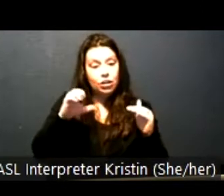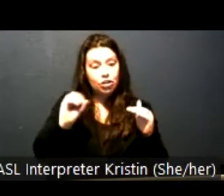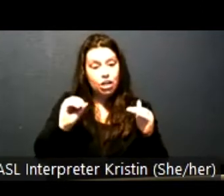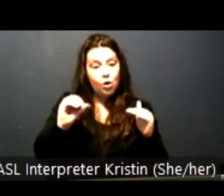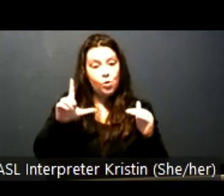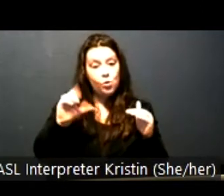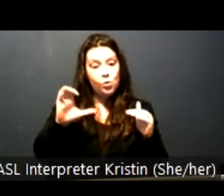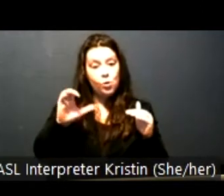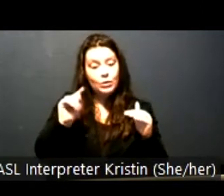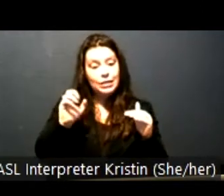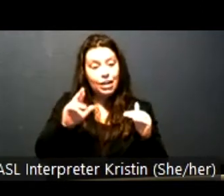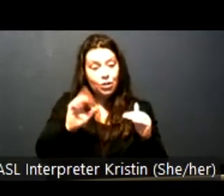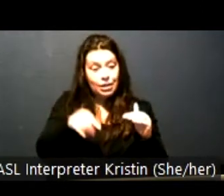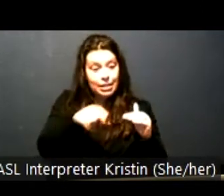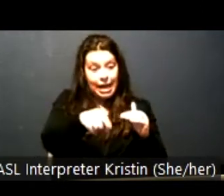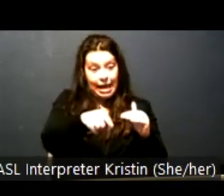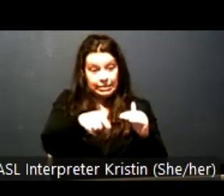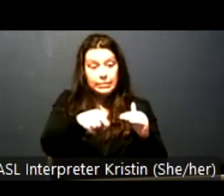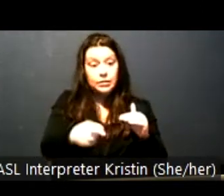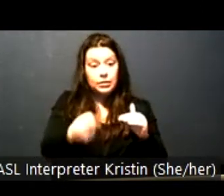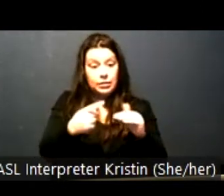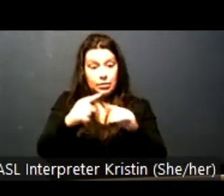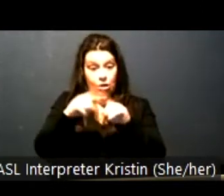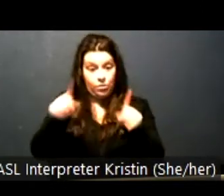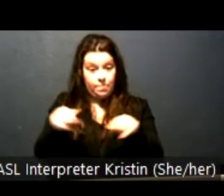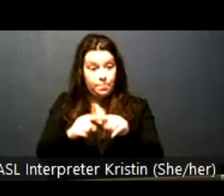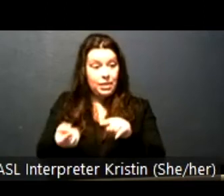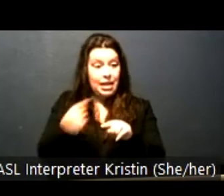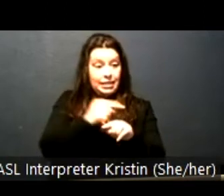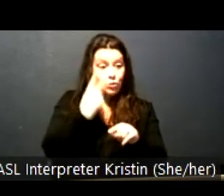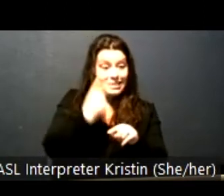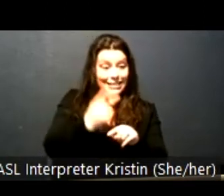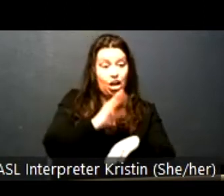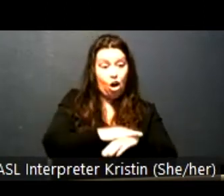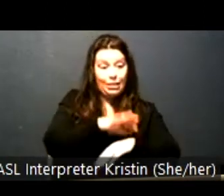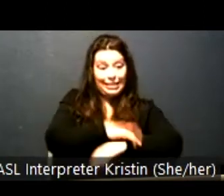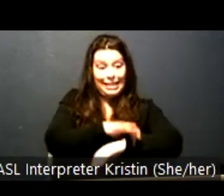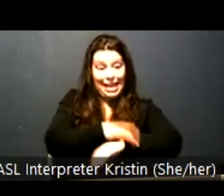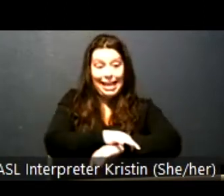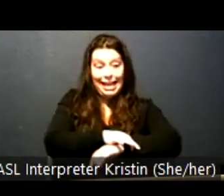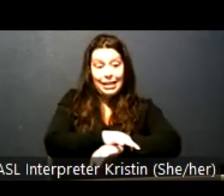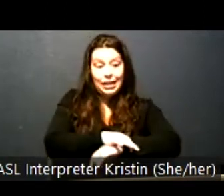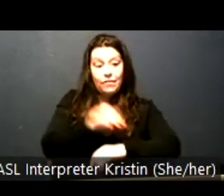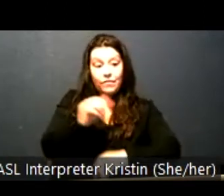attached to a yellow band on the leg of an Arctic tern. That's a tag that I attached to this Arctic tern